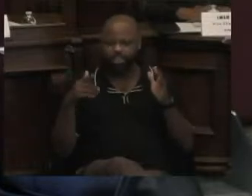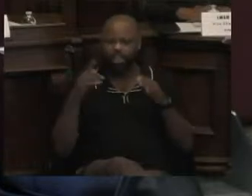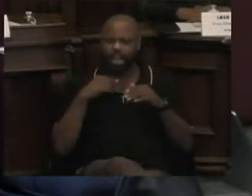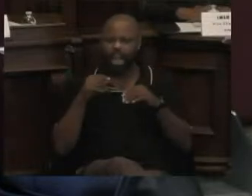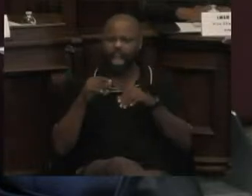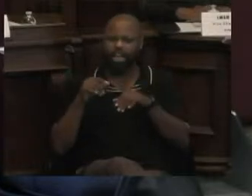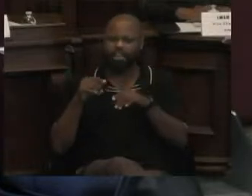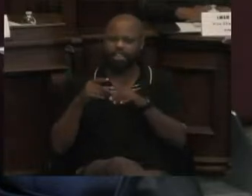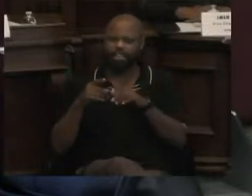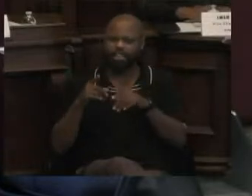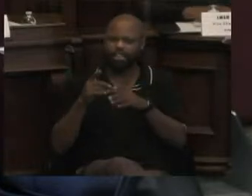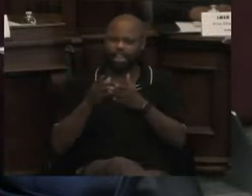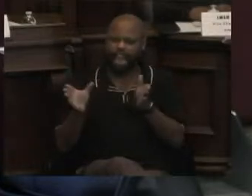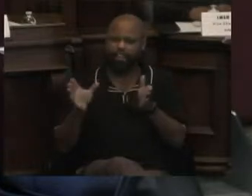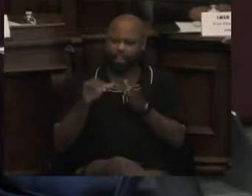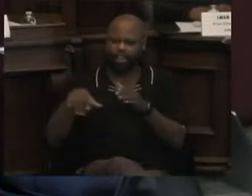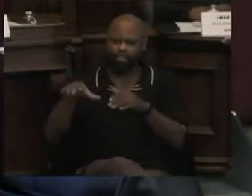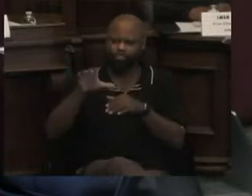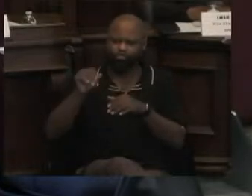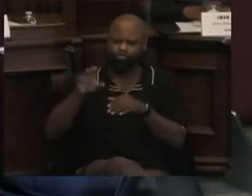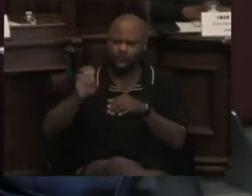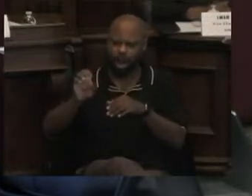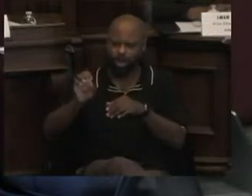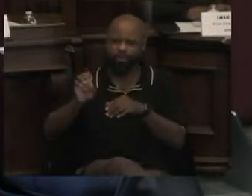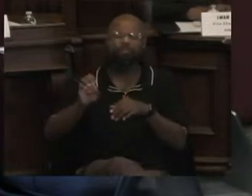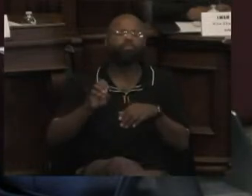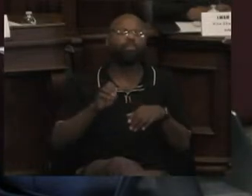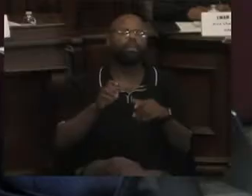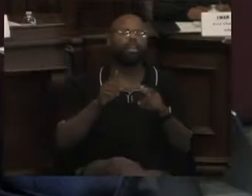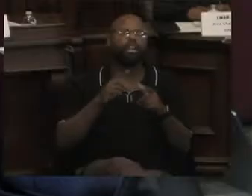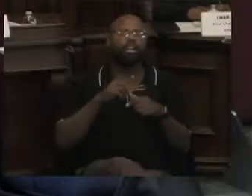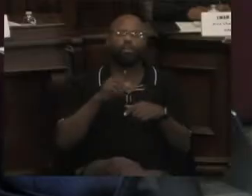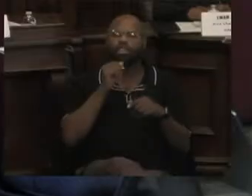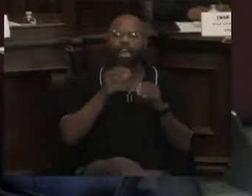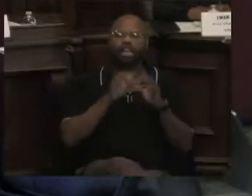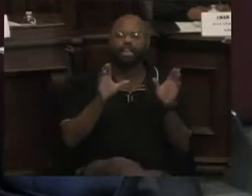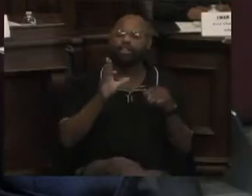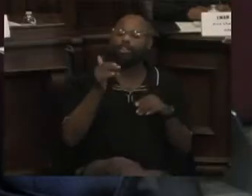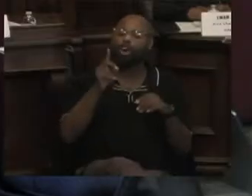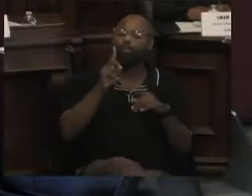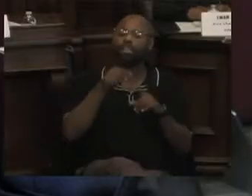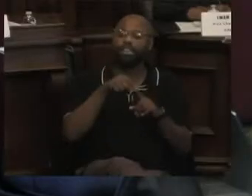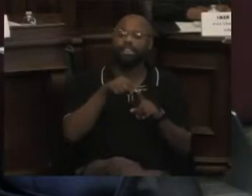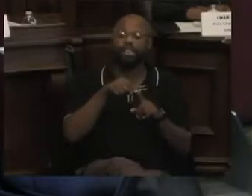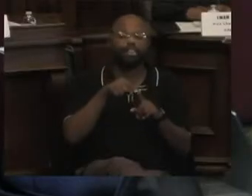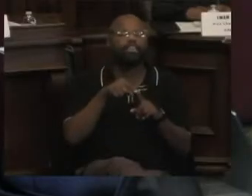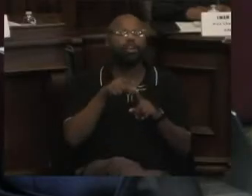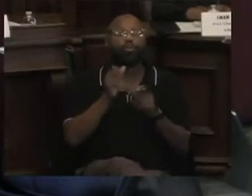property versus violent crime. And I totally agree. I did not